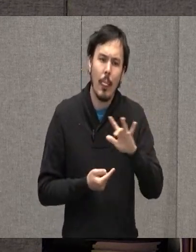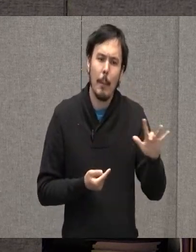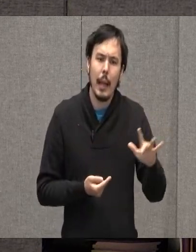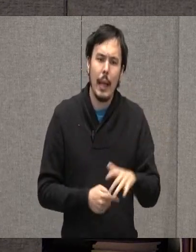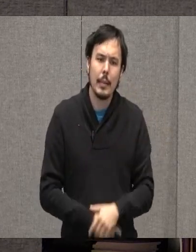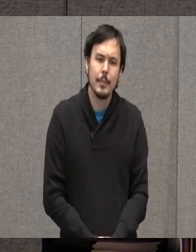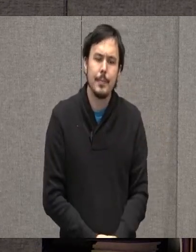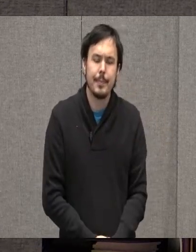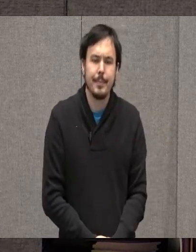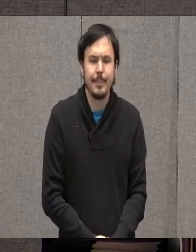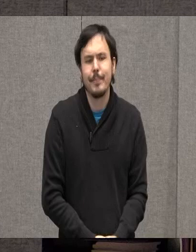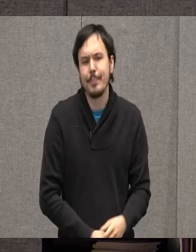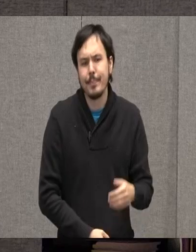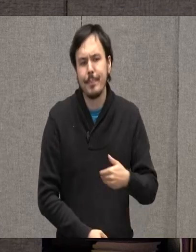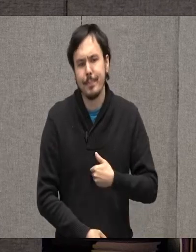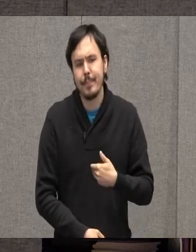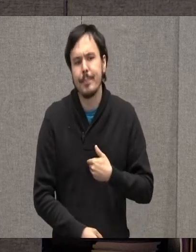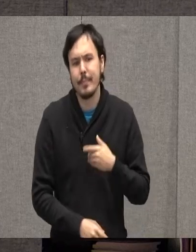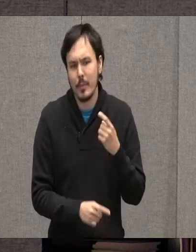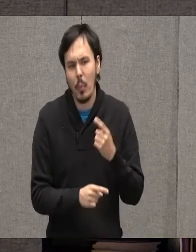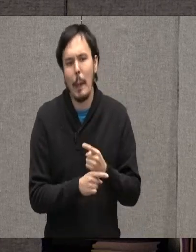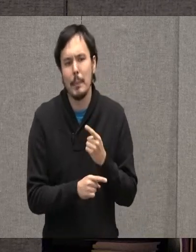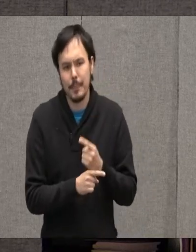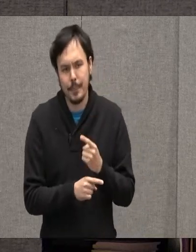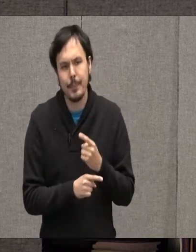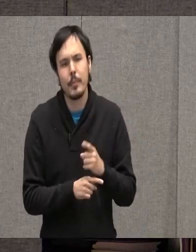I think you're right, I think it's going to be 1800.